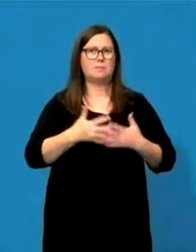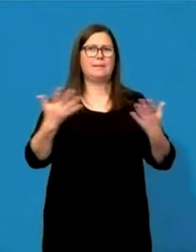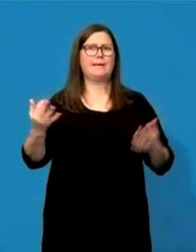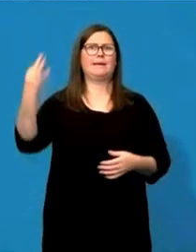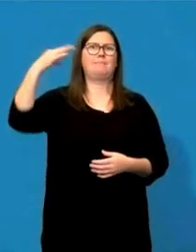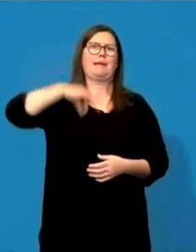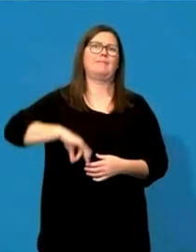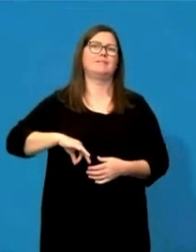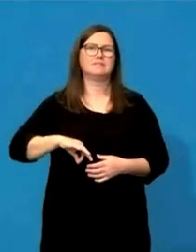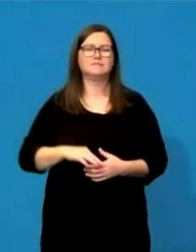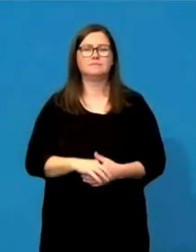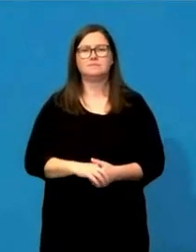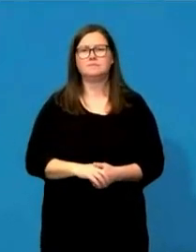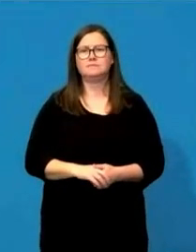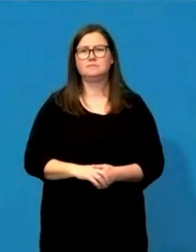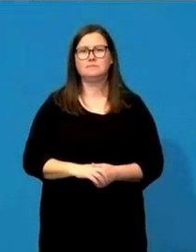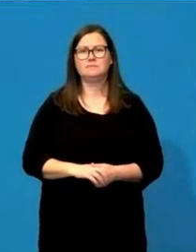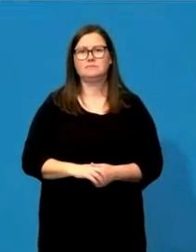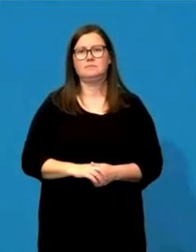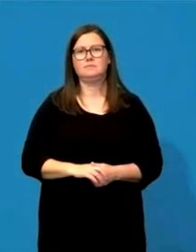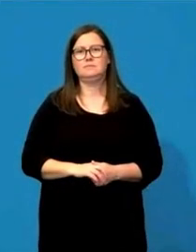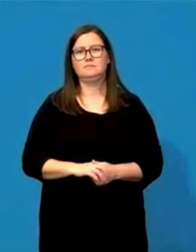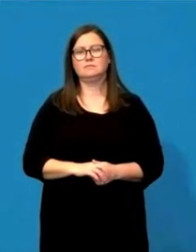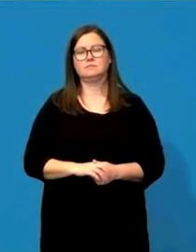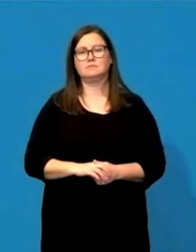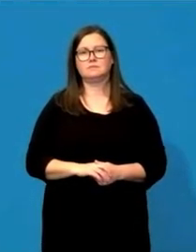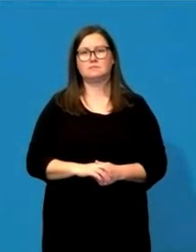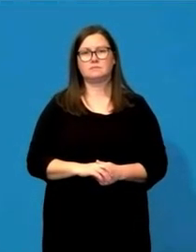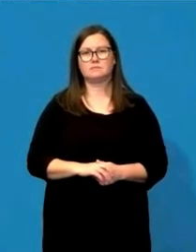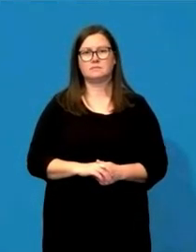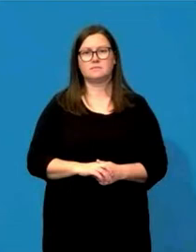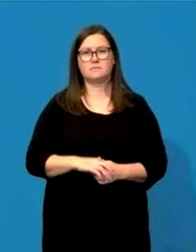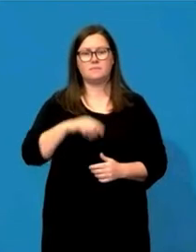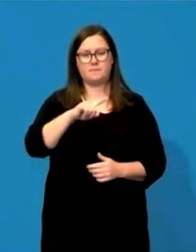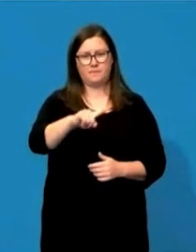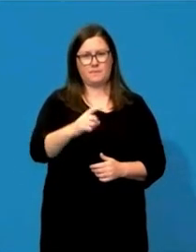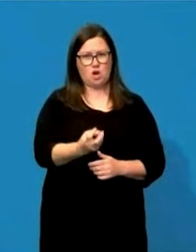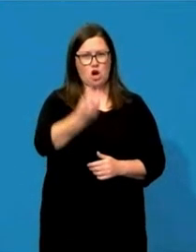And what has been the most beneficial from that previous scheme? What was the most beneficial thing for Ronita?